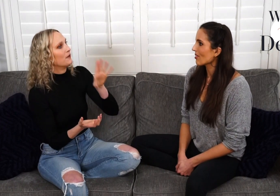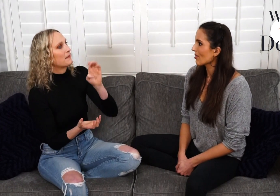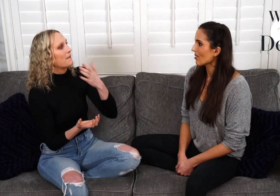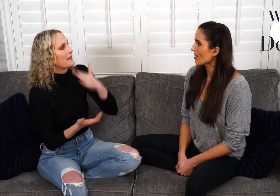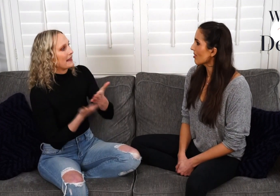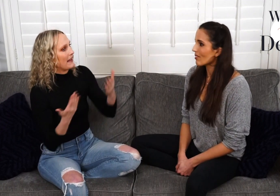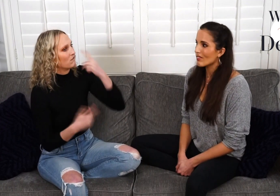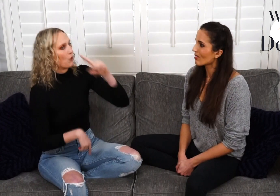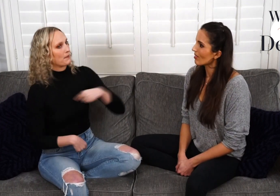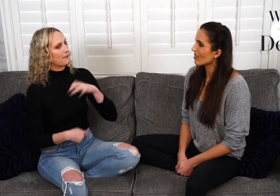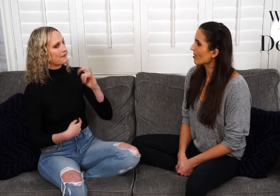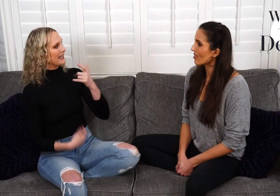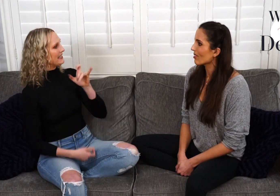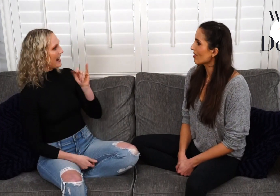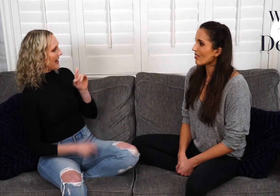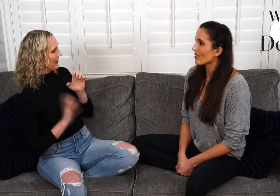have to be a bad thing for me to consider myself